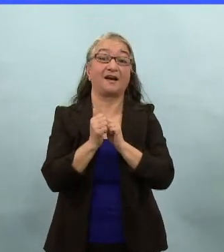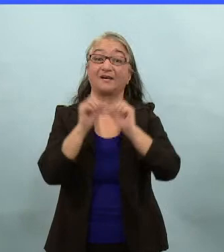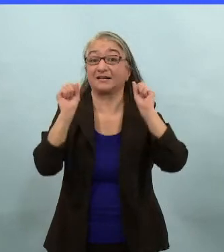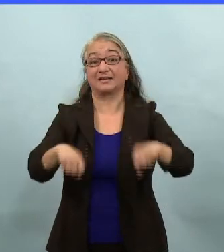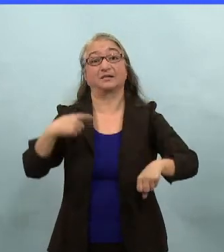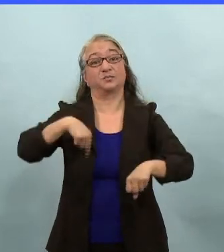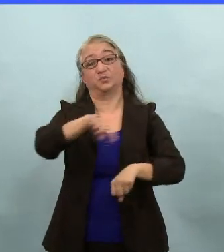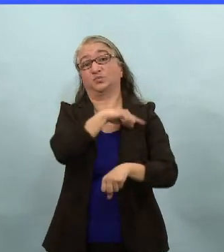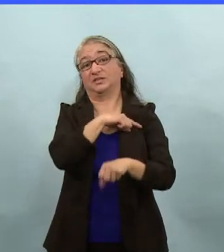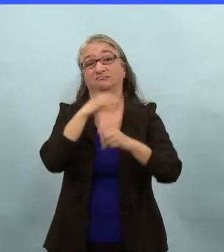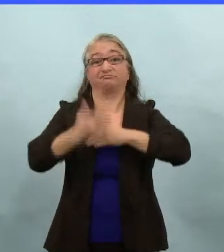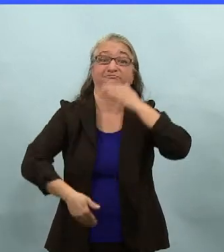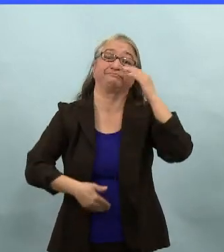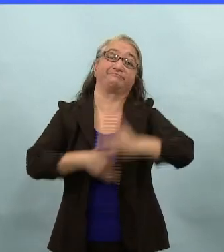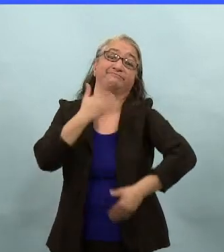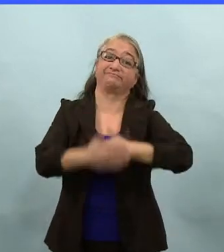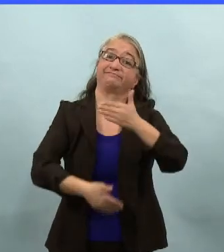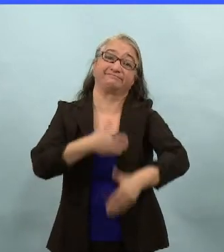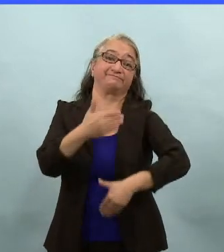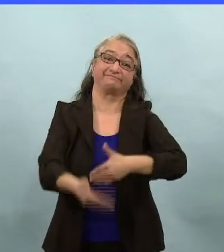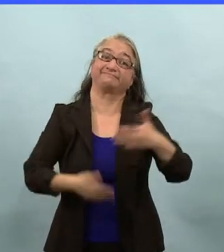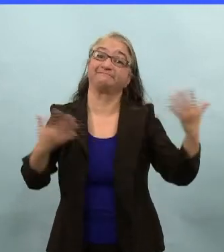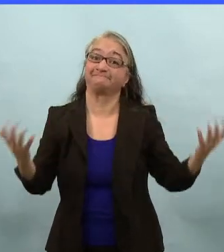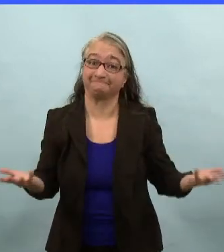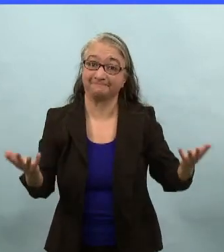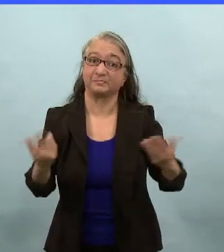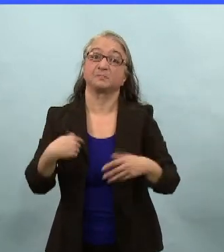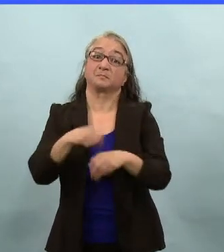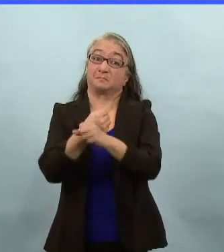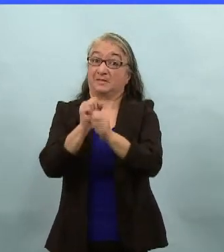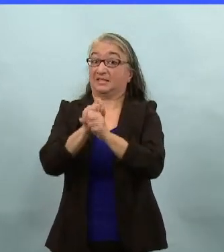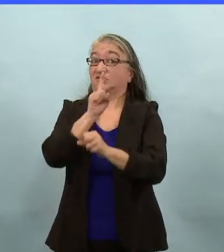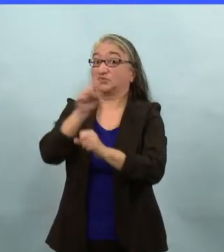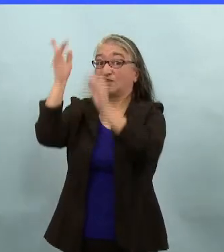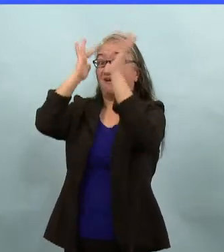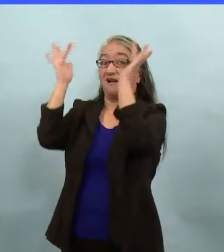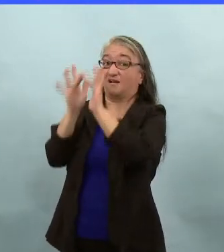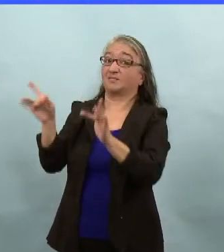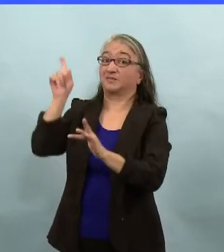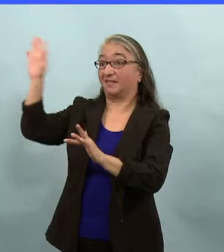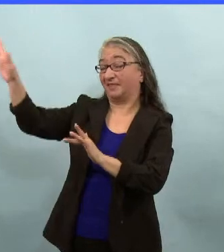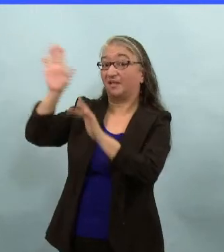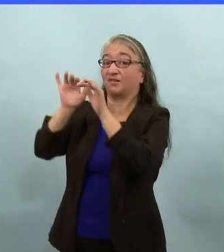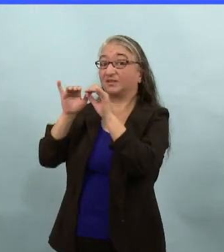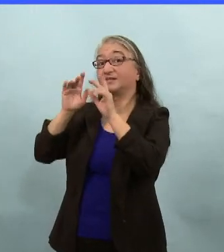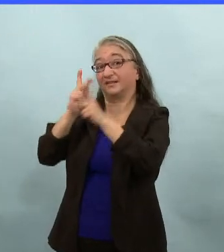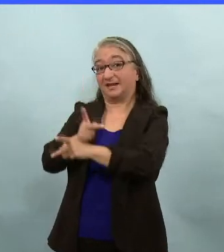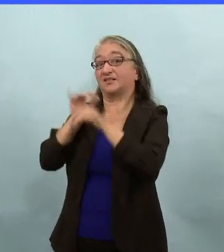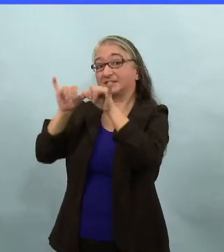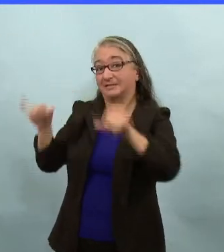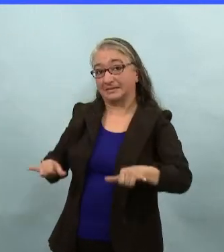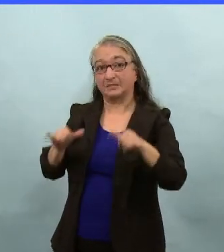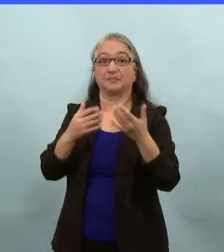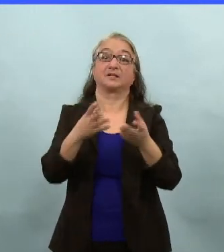system continues to function how do we ensure children continue to to be in school in school